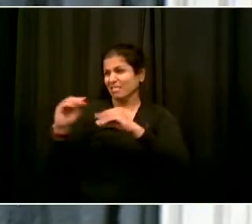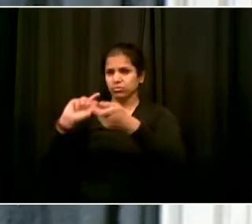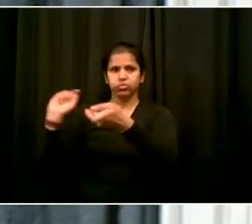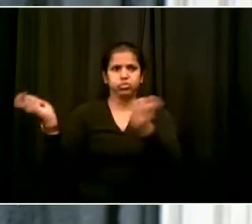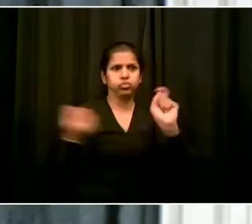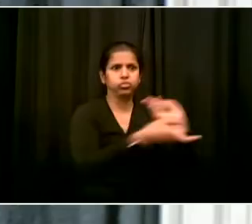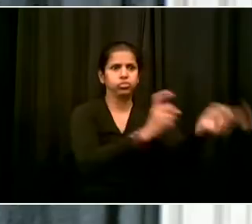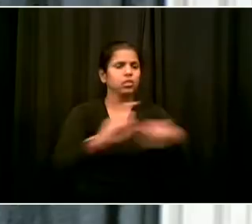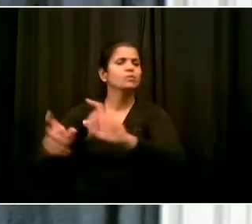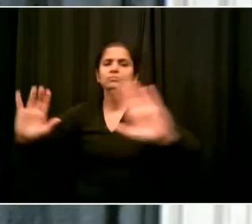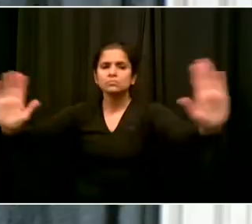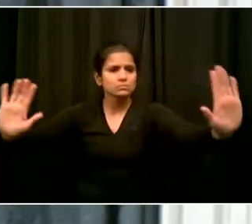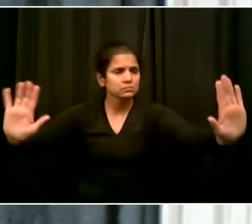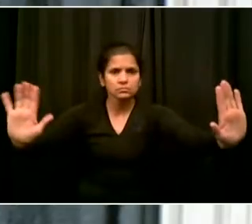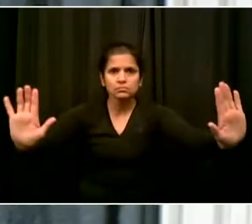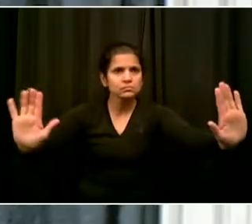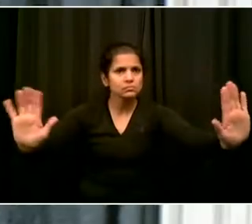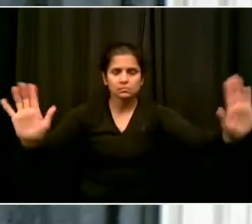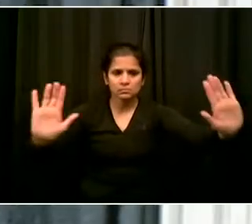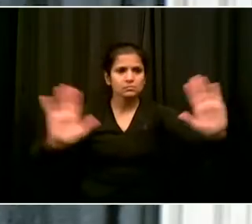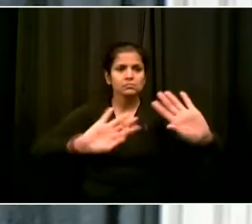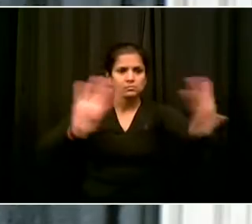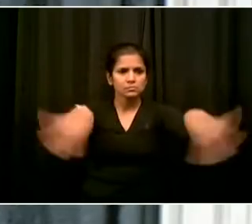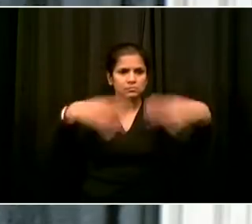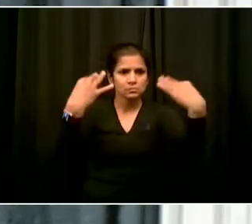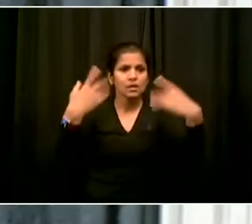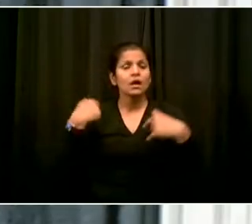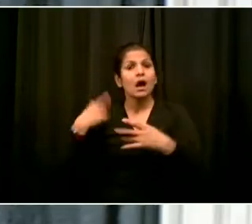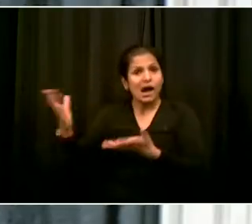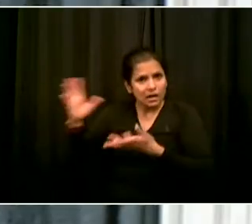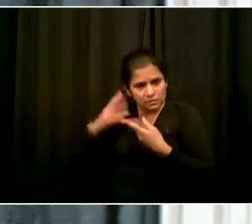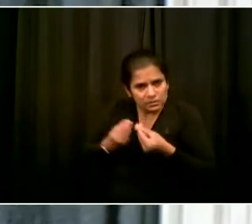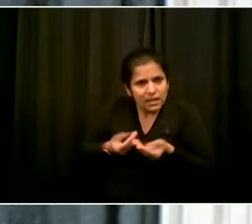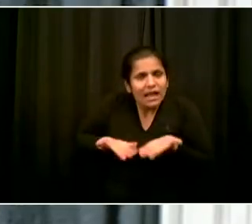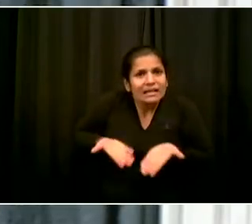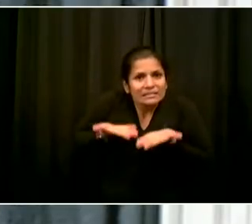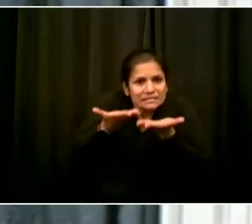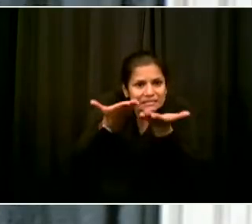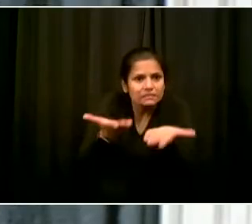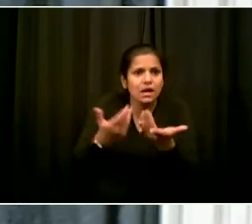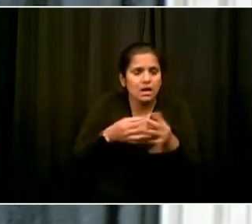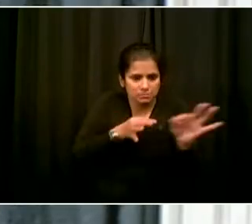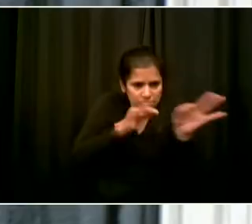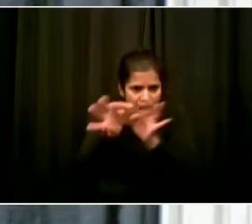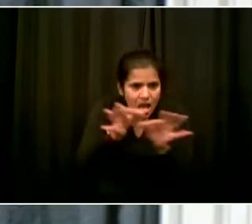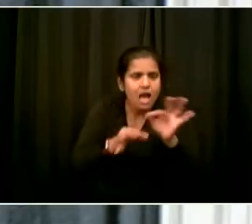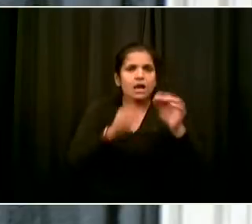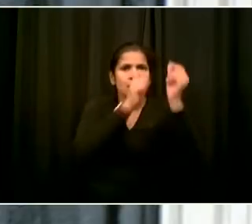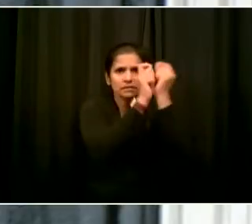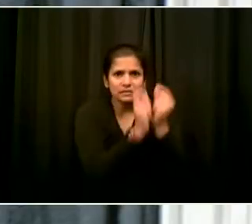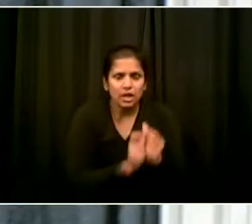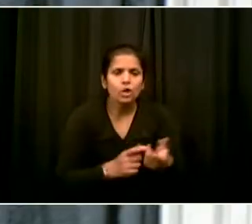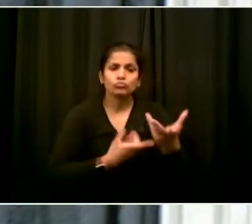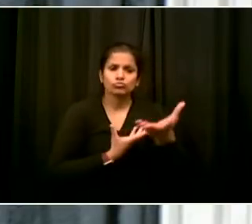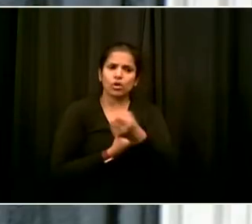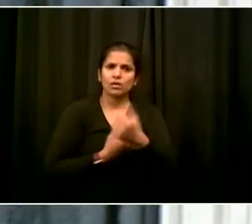EFFECTIVENESS OF MASKS. I WANT TO THANK YOU FFOR THE WOK YOU'VE DONE AND ASK FOR YOUR